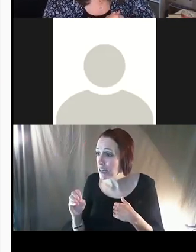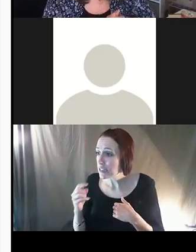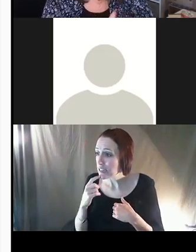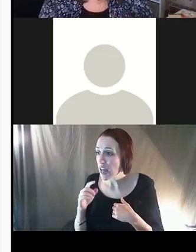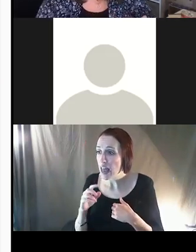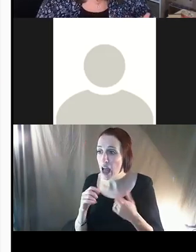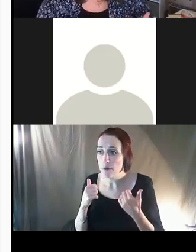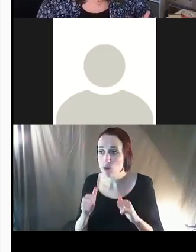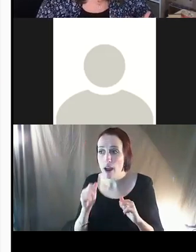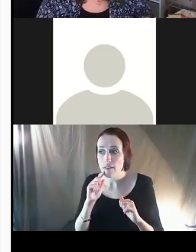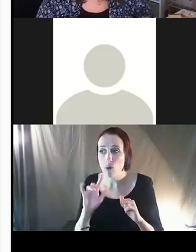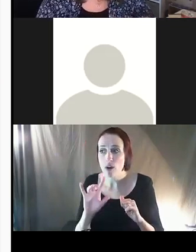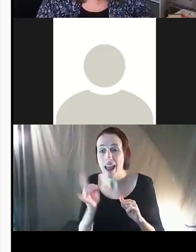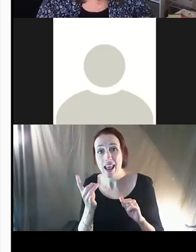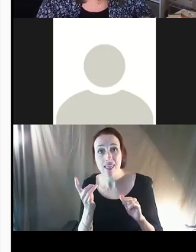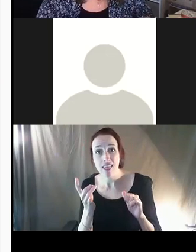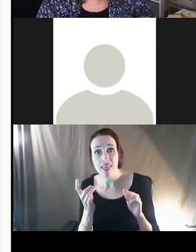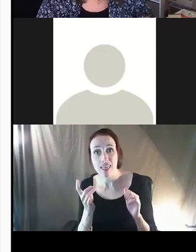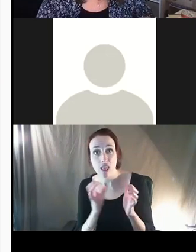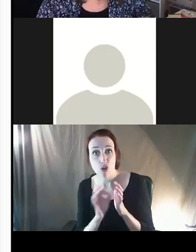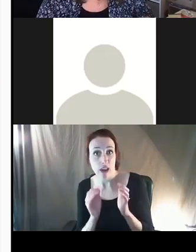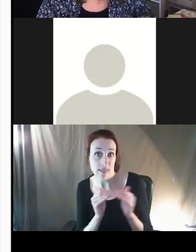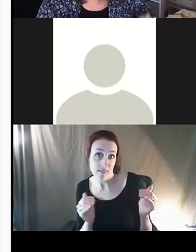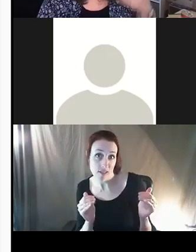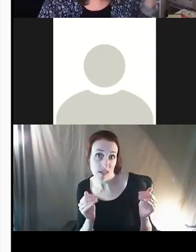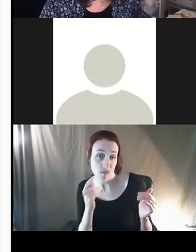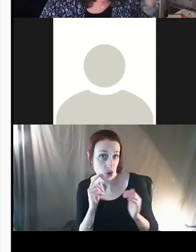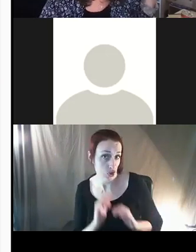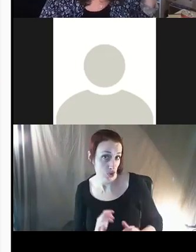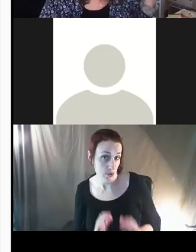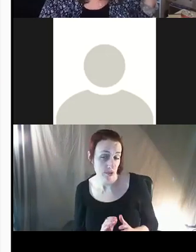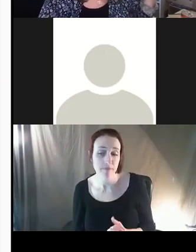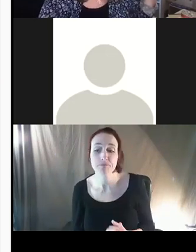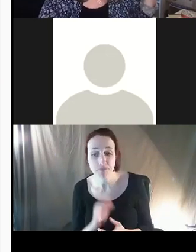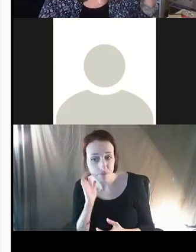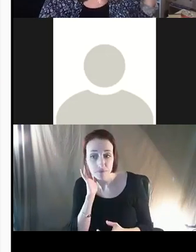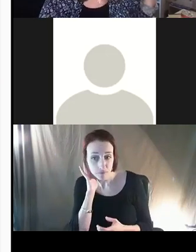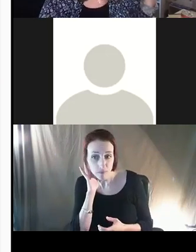When I first started using this, I am a college